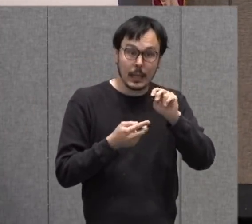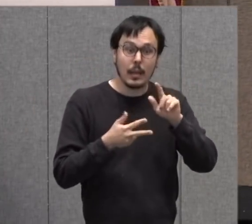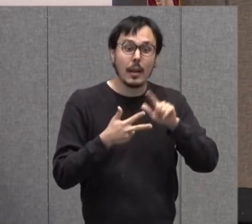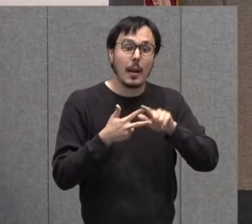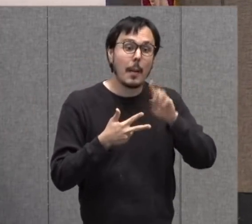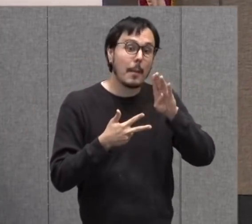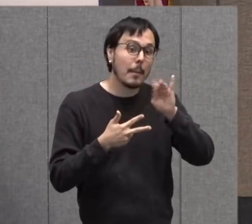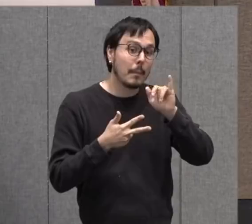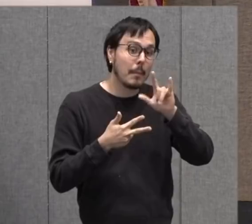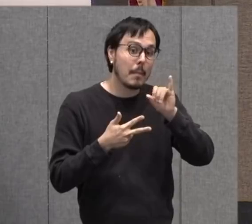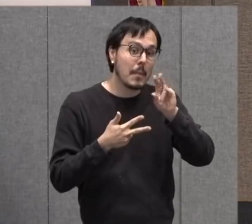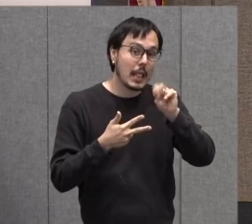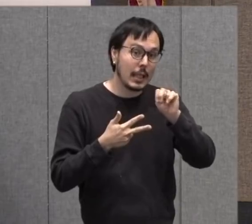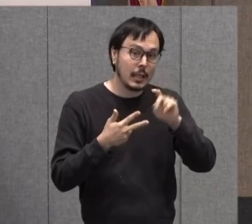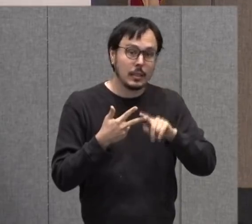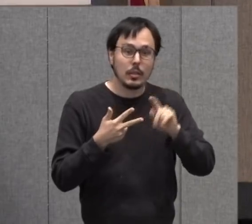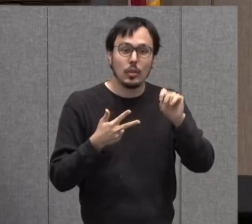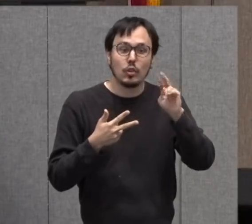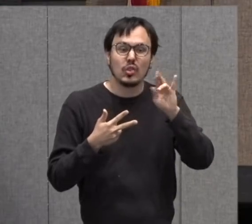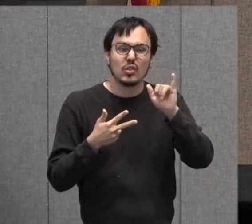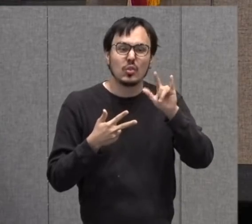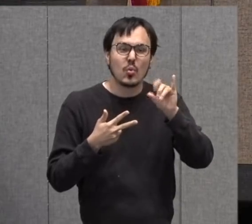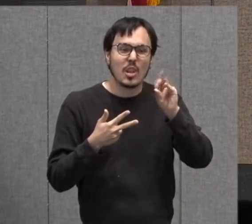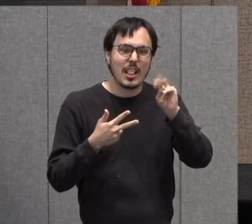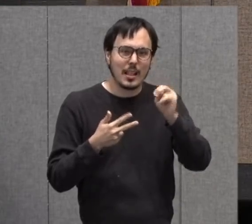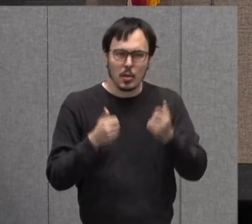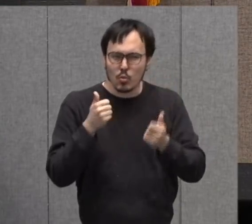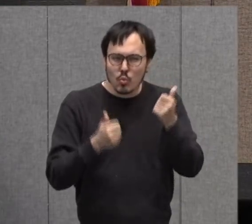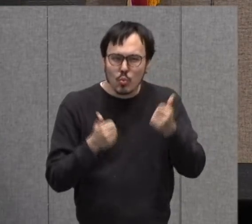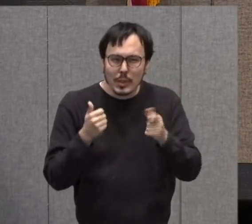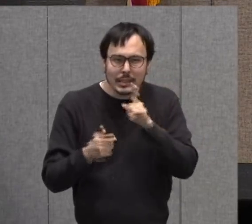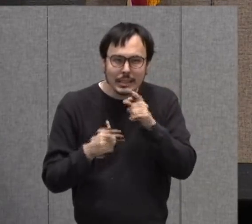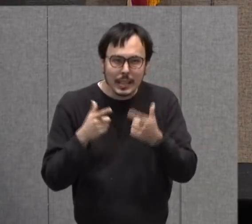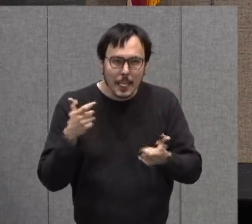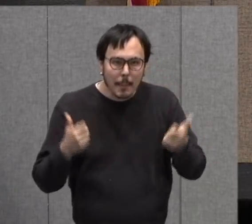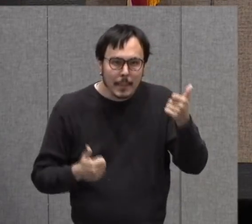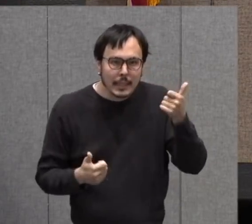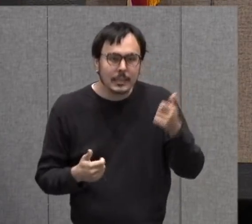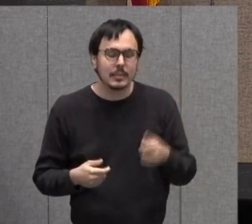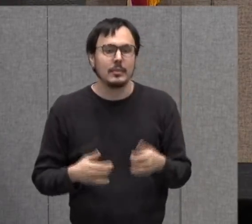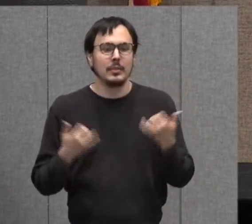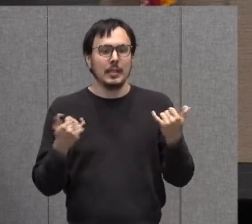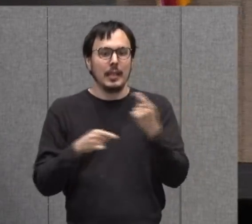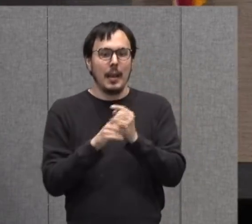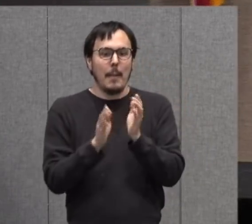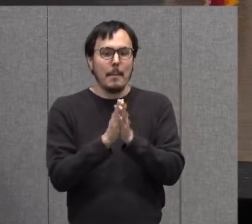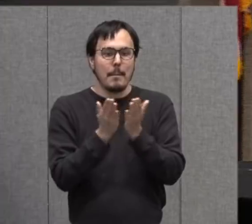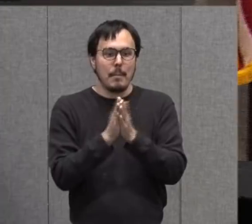Let's read our book today and see if that helps us decide. So, today's book is called How Much is a Million?